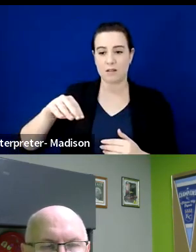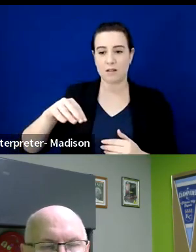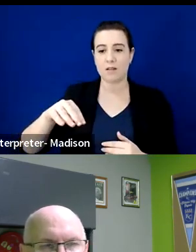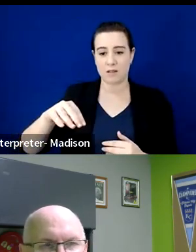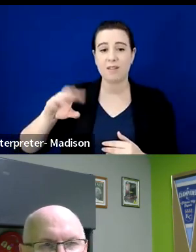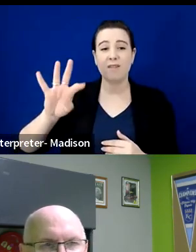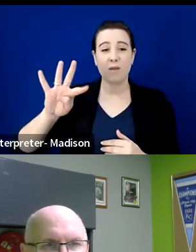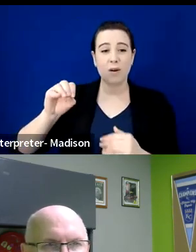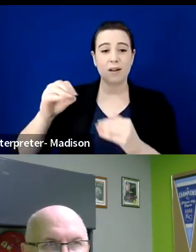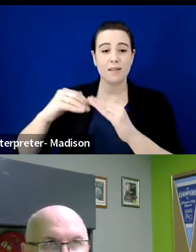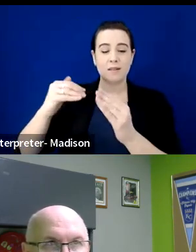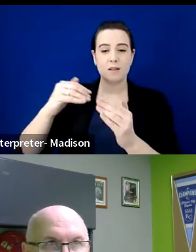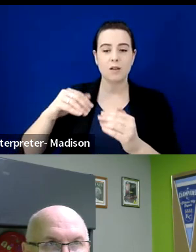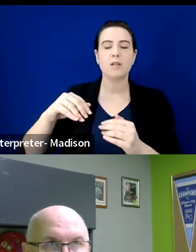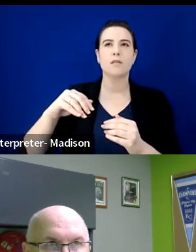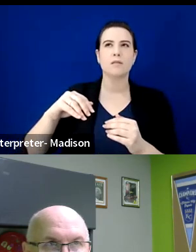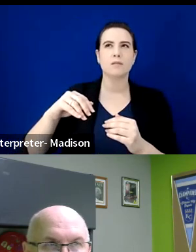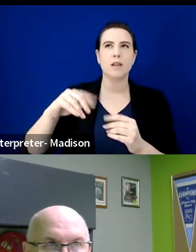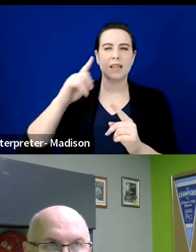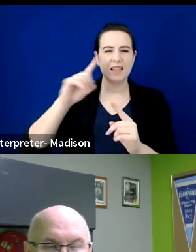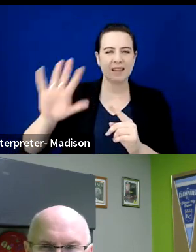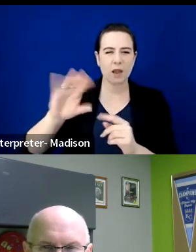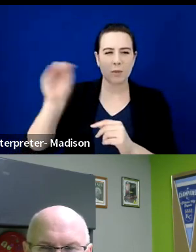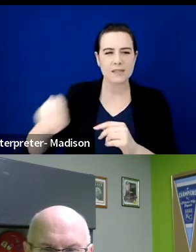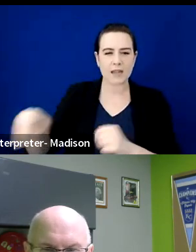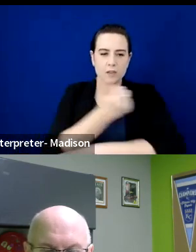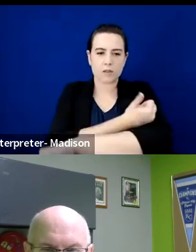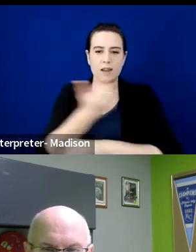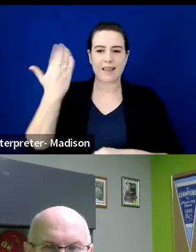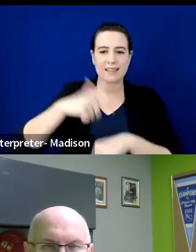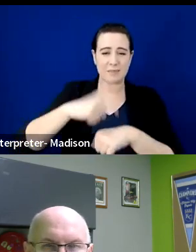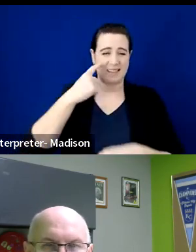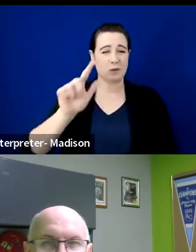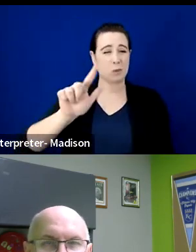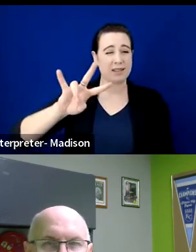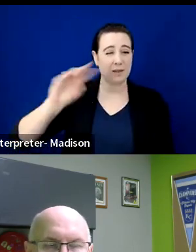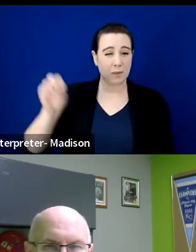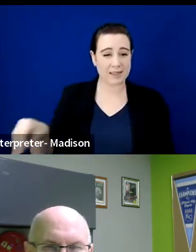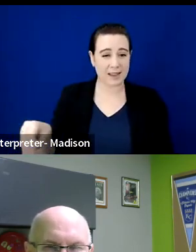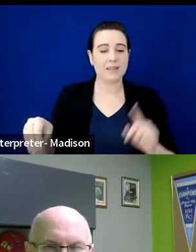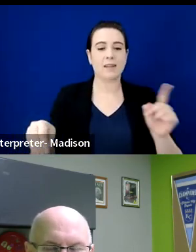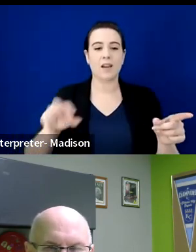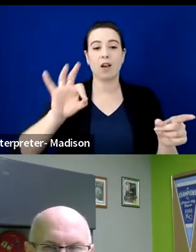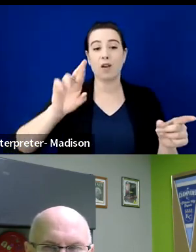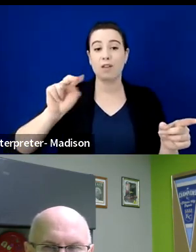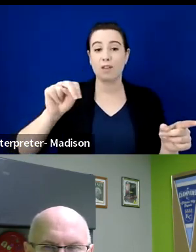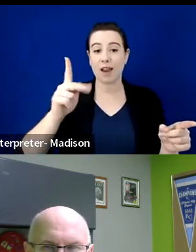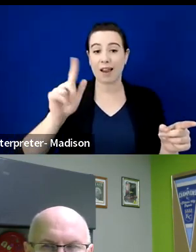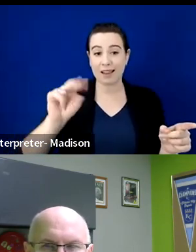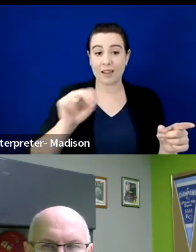The vaccination population in Gaskanan County, my county, is still less than 40%.